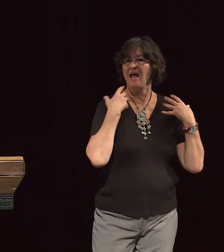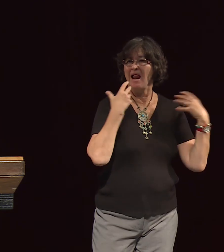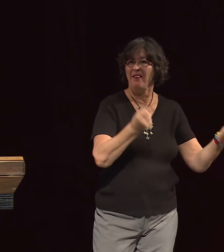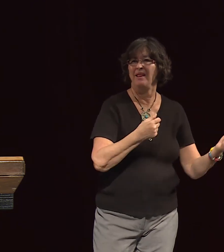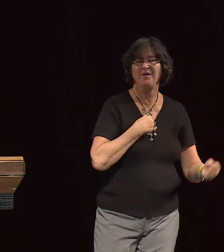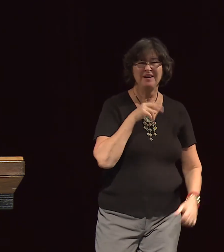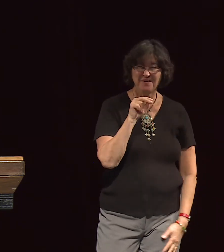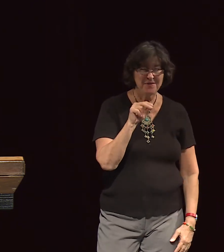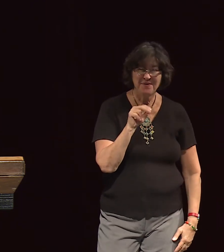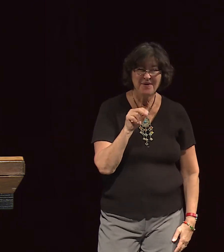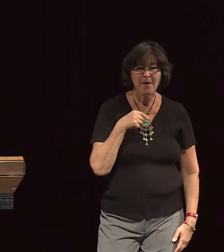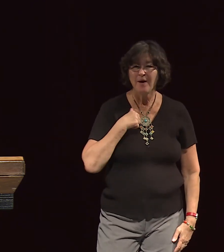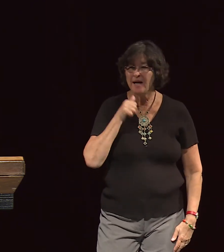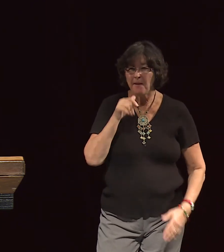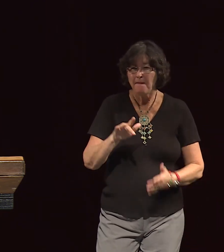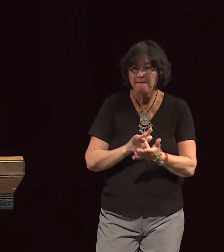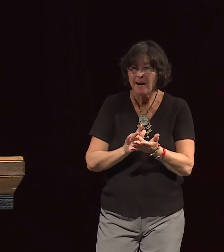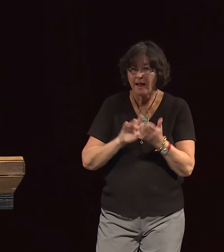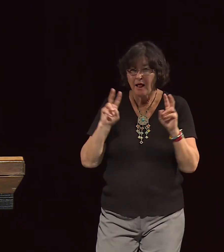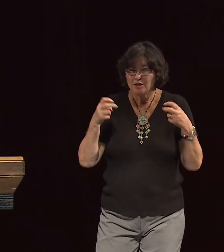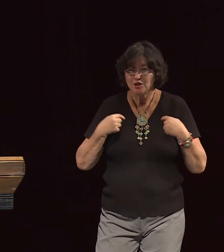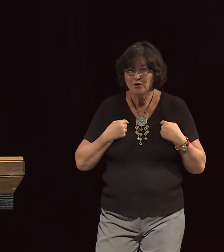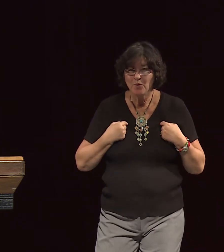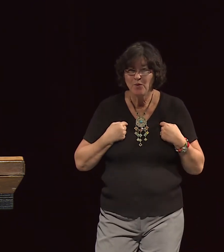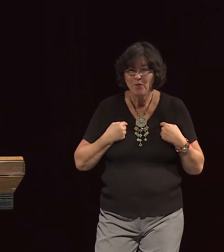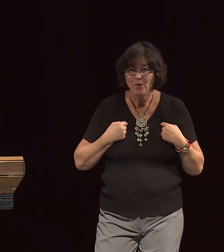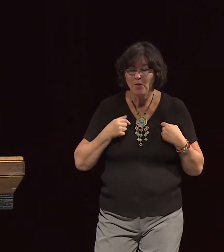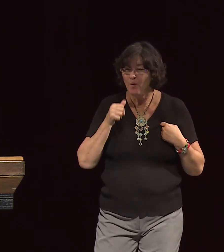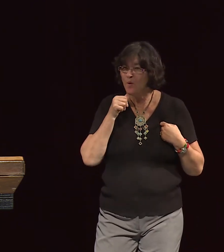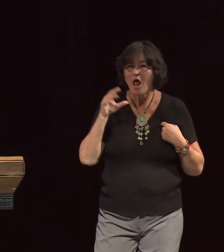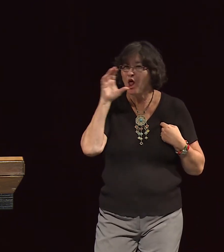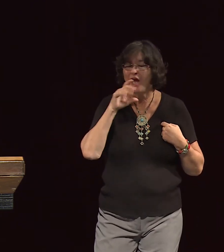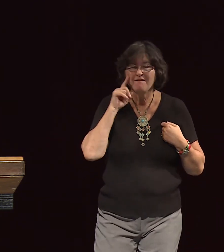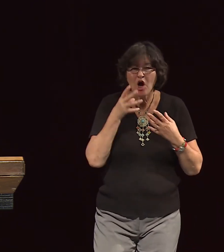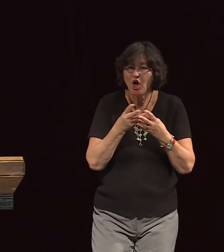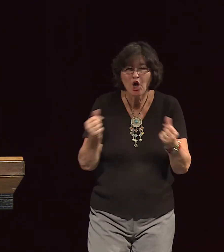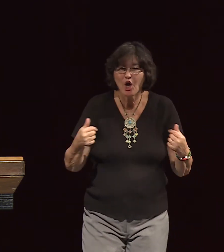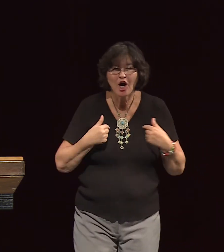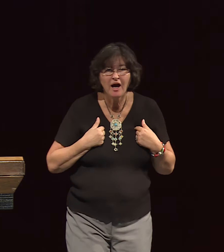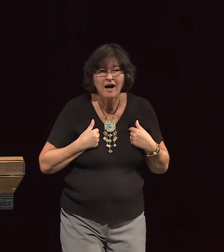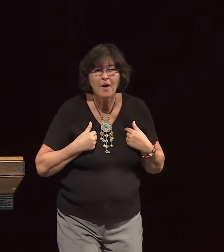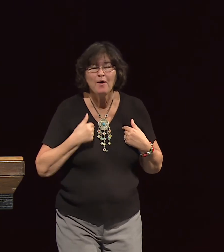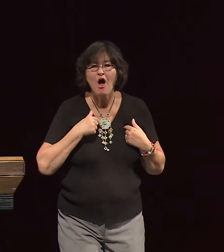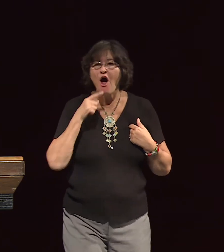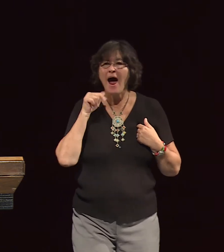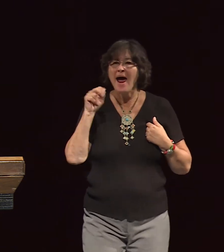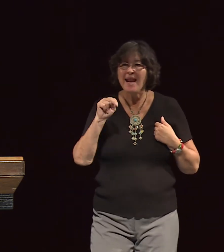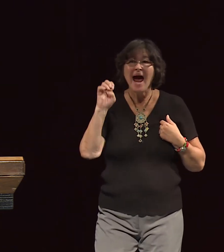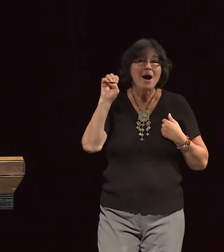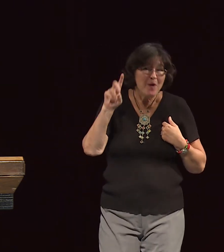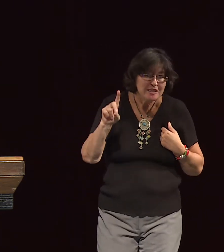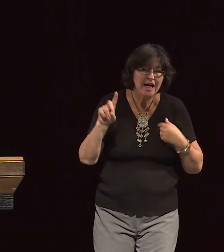When infants are born, it seems that the Department of Health takes responsibility,